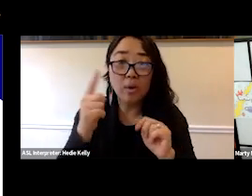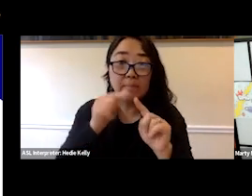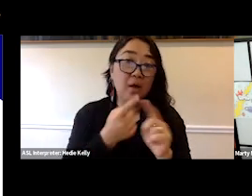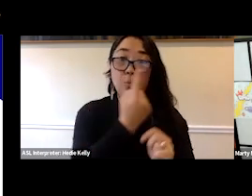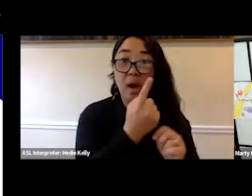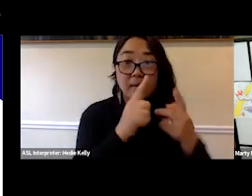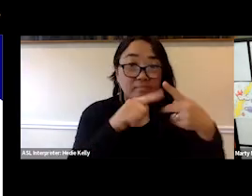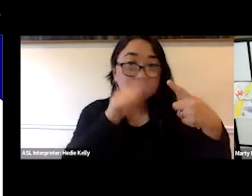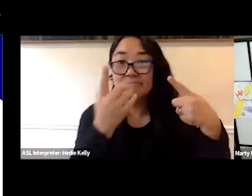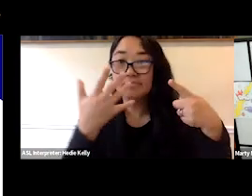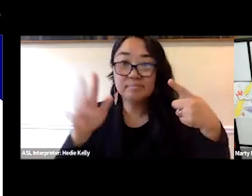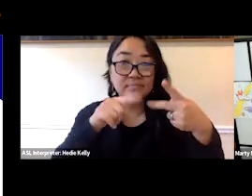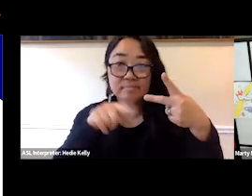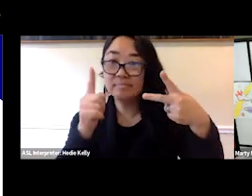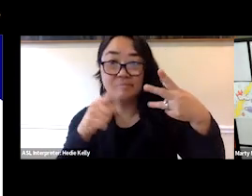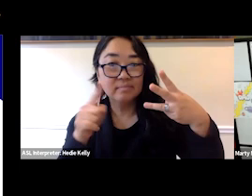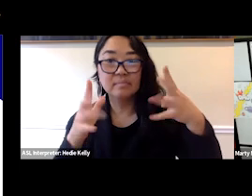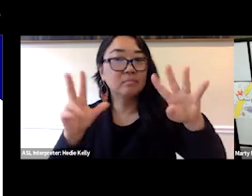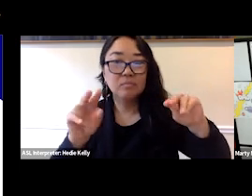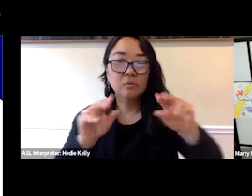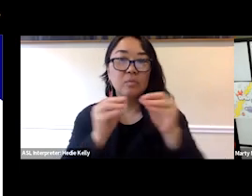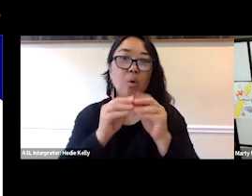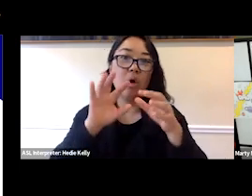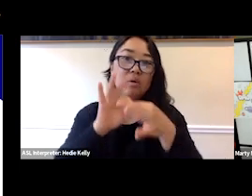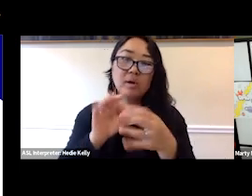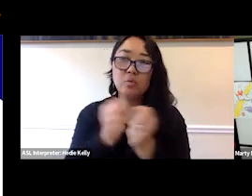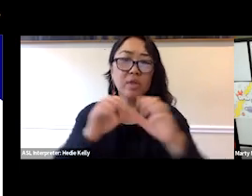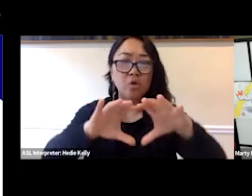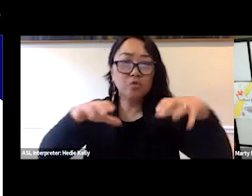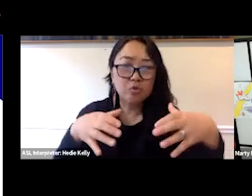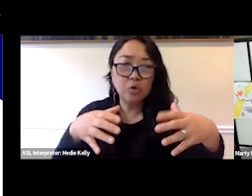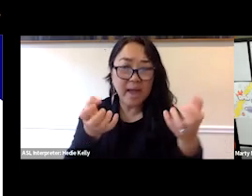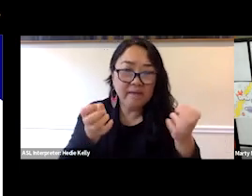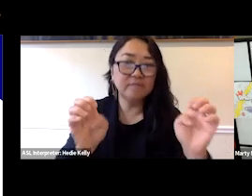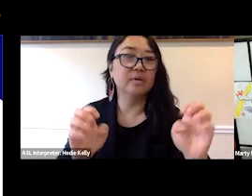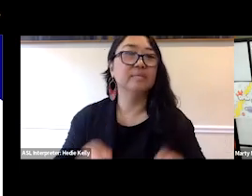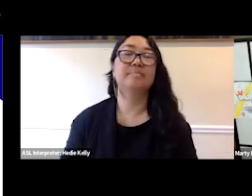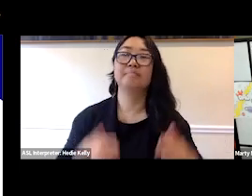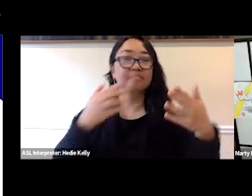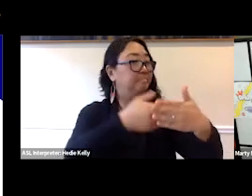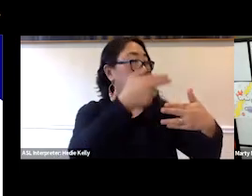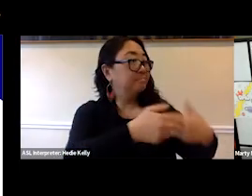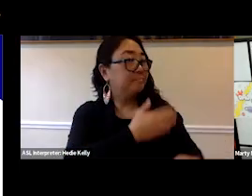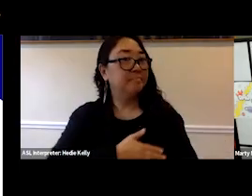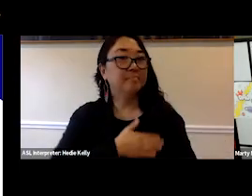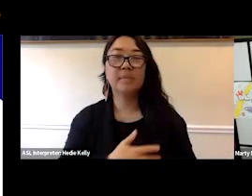It is a group effort. You can go to the next slide. So what would we advise you to do today?